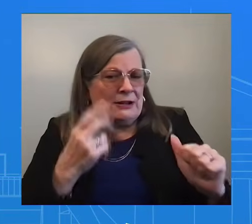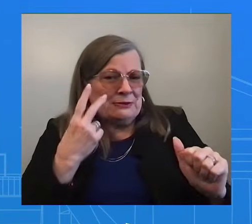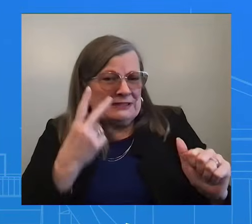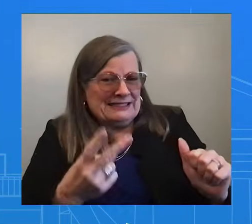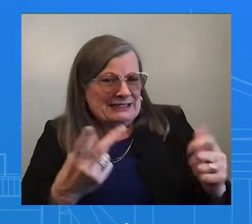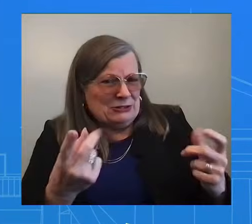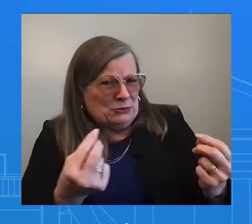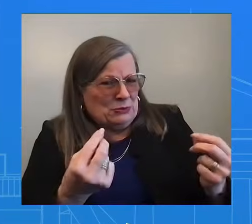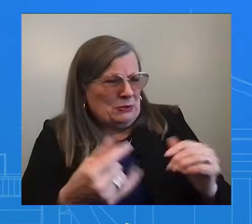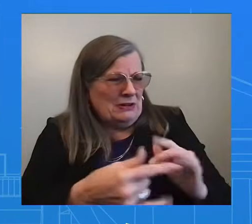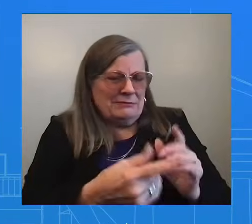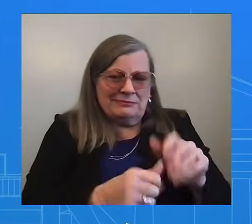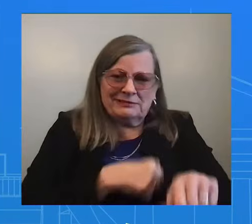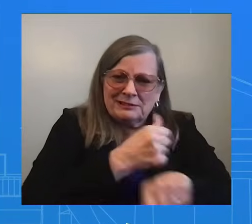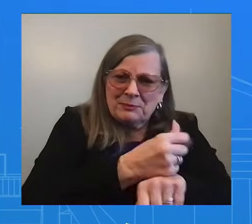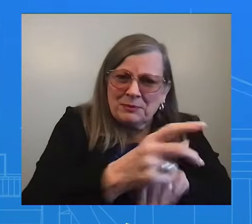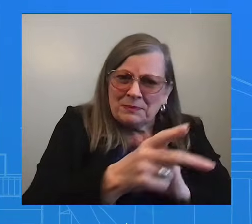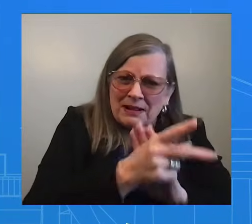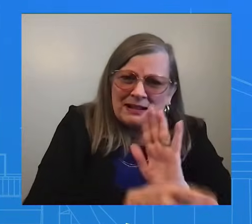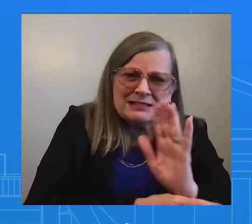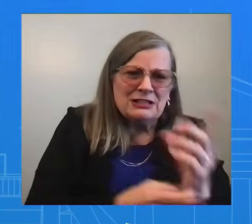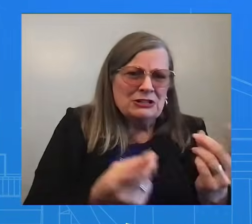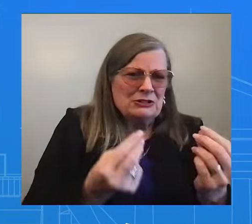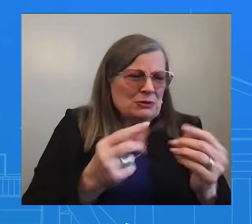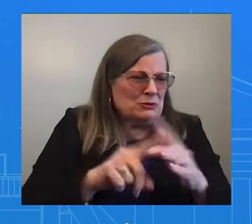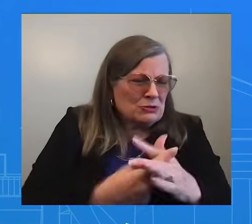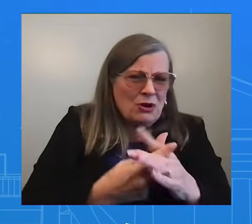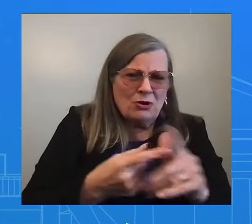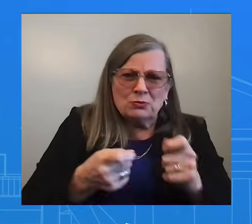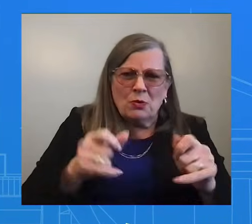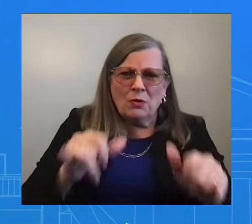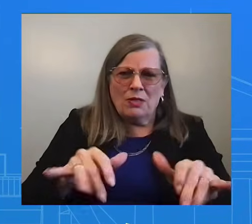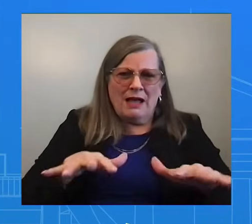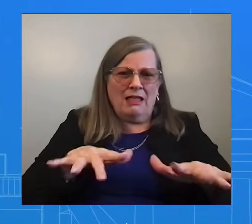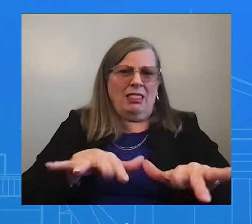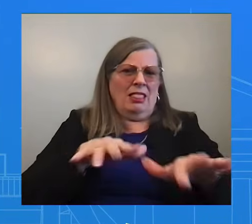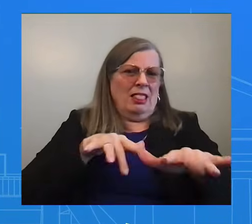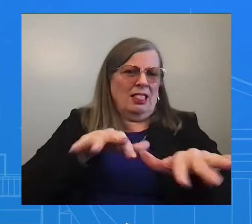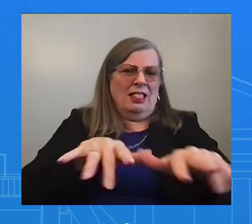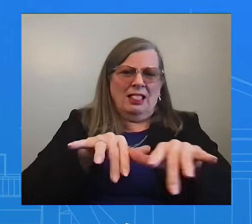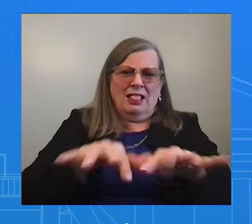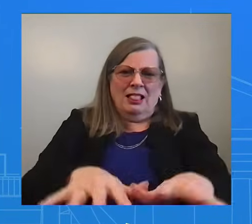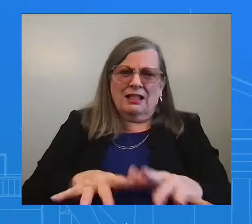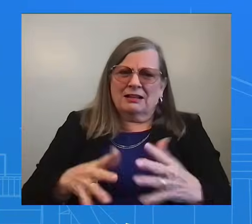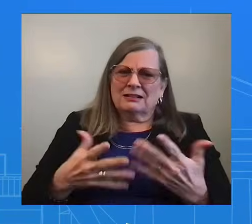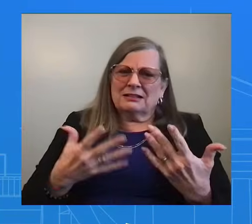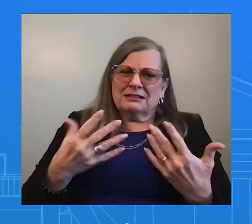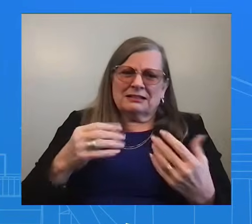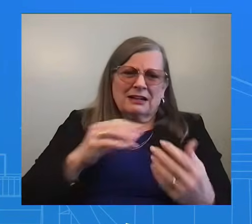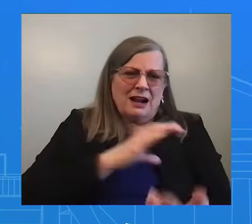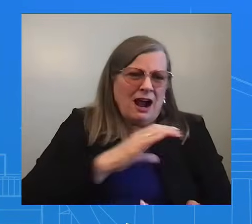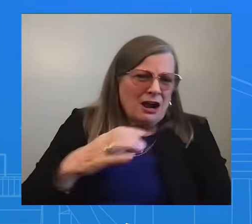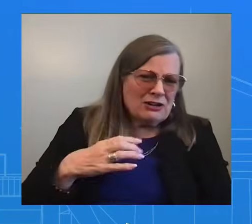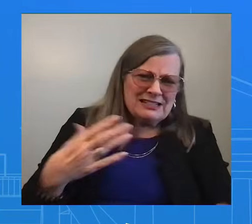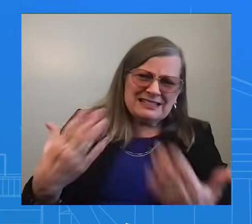So, yes, there is more to be done. But we need the help of Congress to get that done. The Press: You're saying there's nothing the President can do himself unilaterally to surge resources down there?